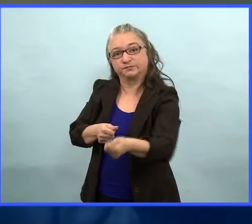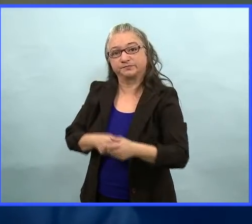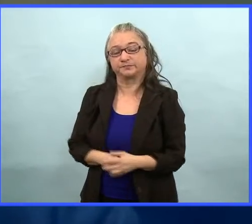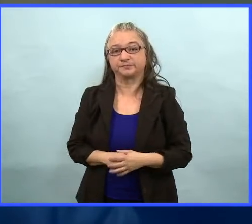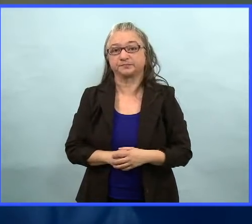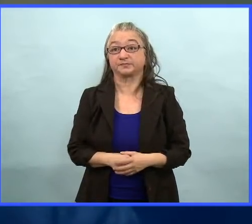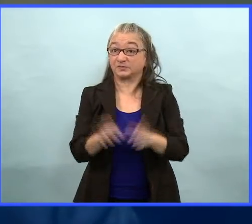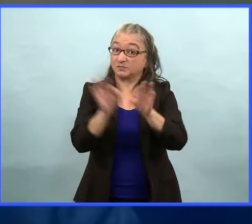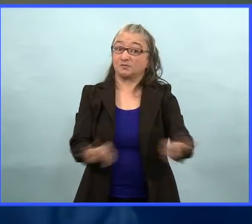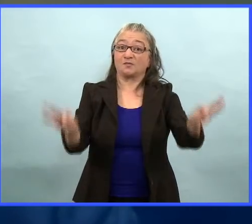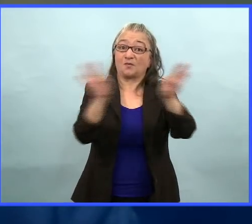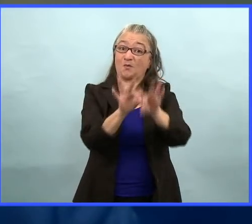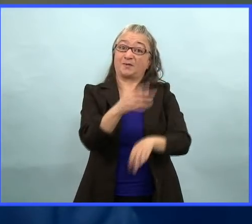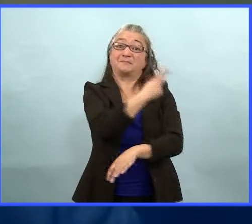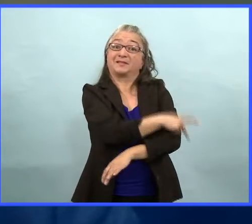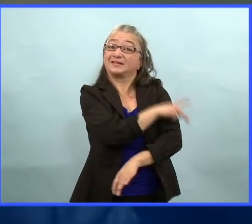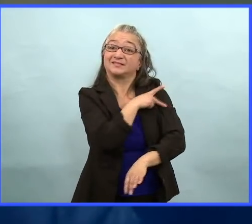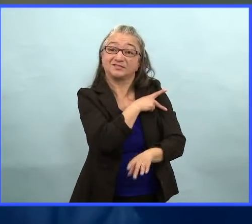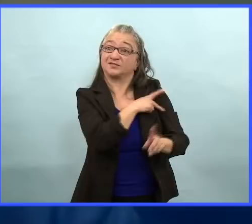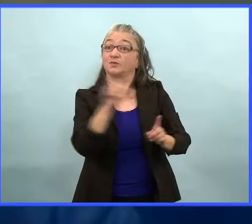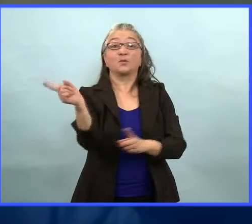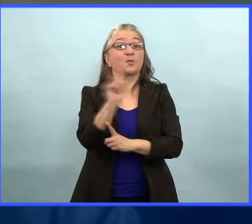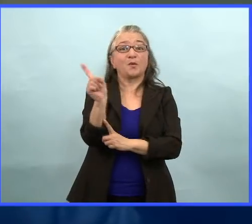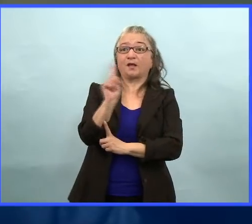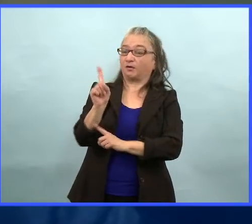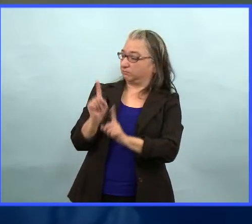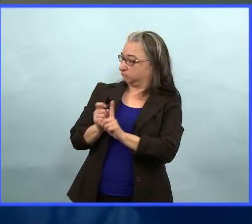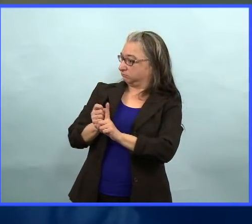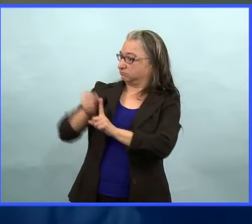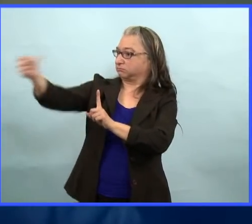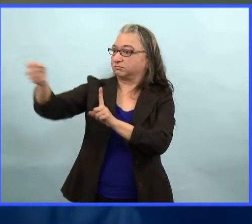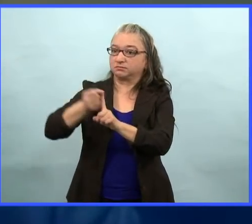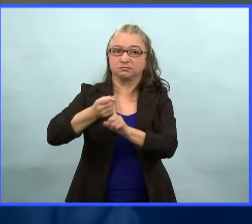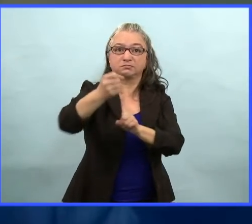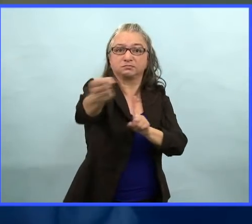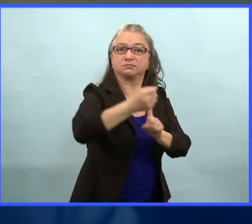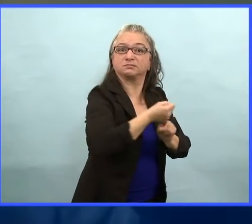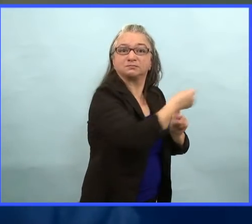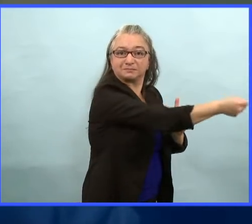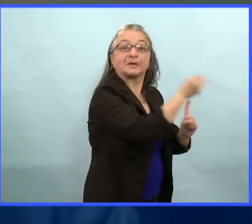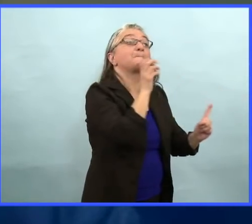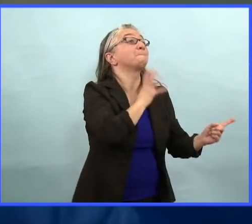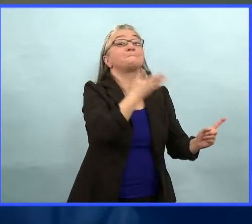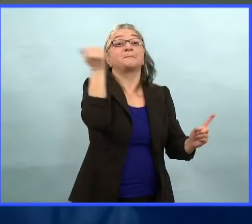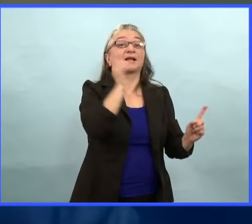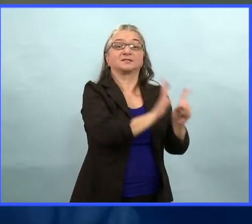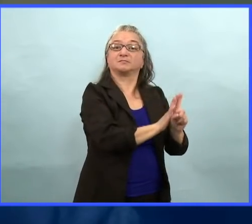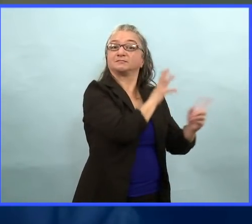for in order to have their care needs met the the most appropriately in the care system that we have